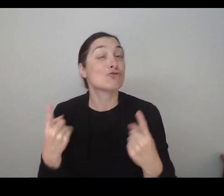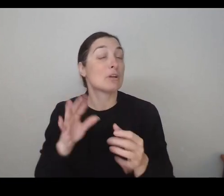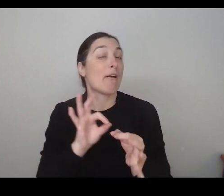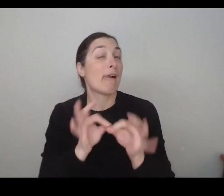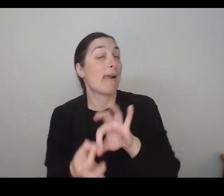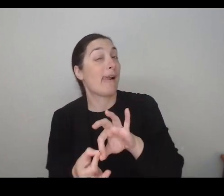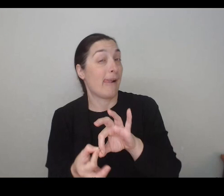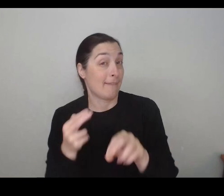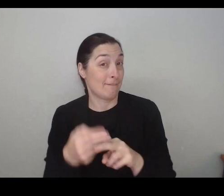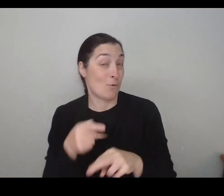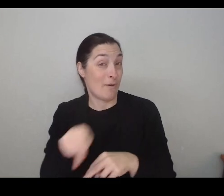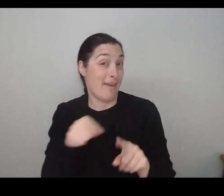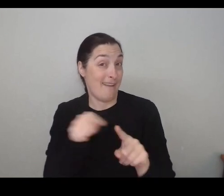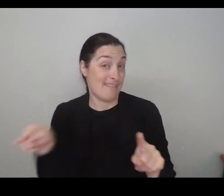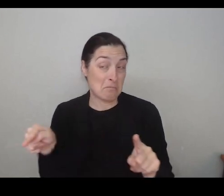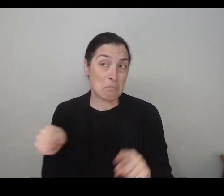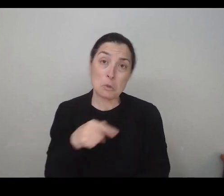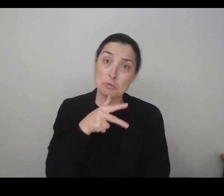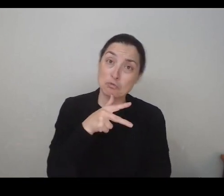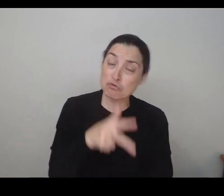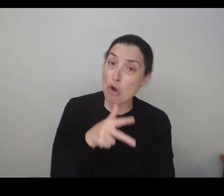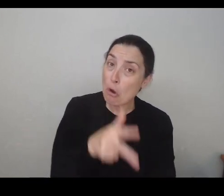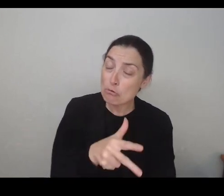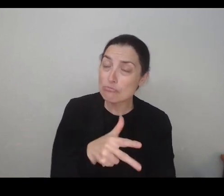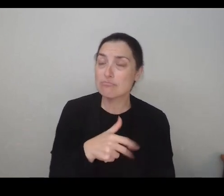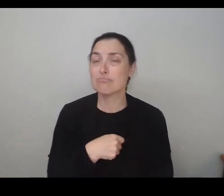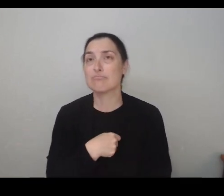It's kind of joke, of course, but it's also say that it's opening,